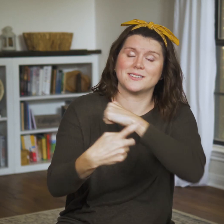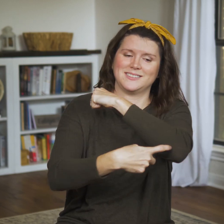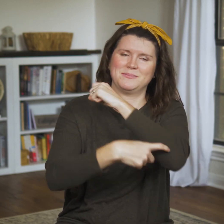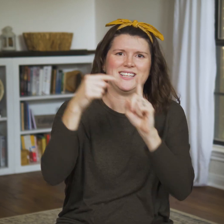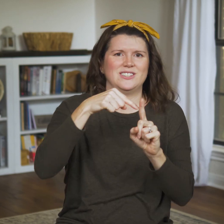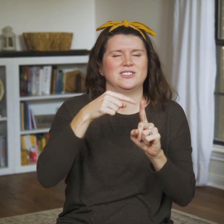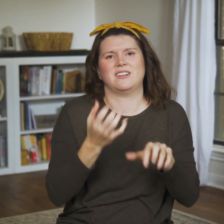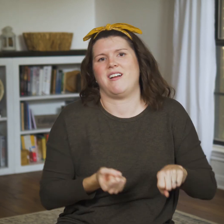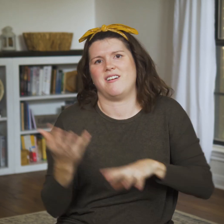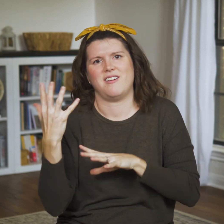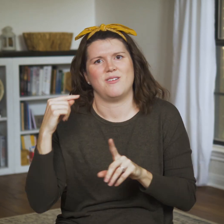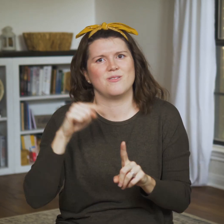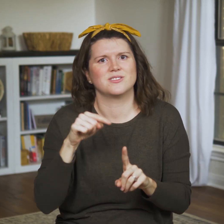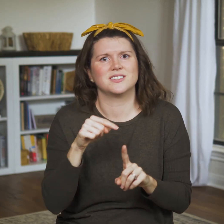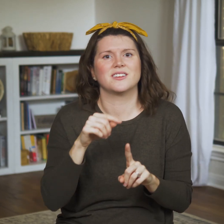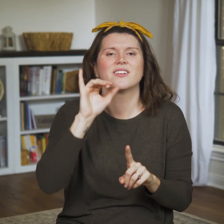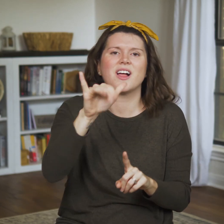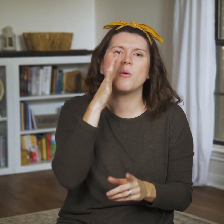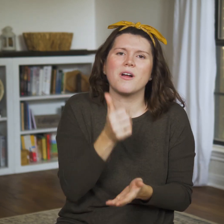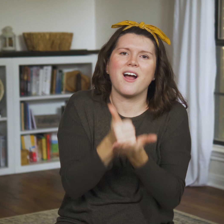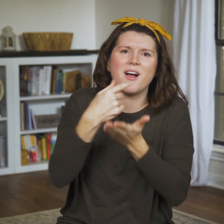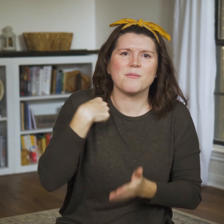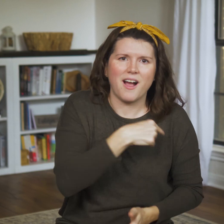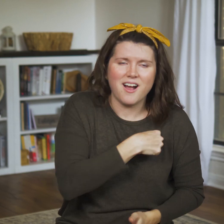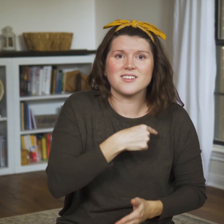which mostly boil down to these two: